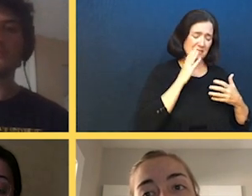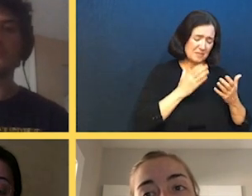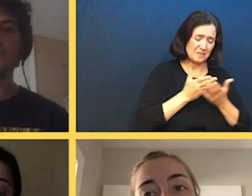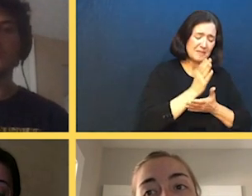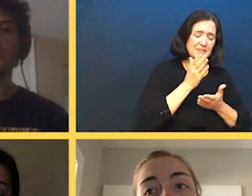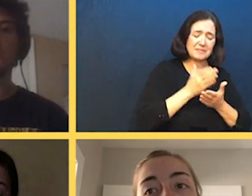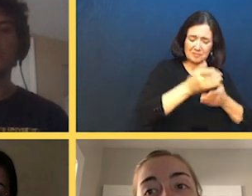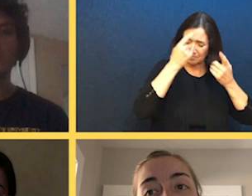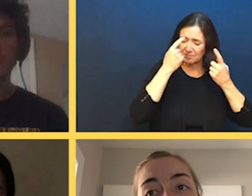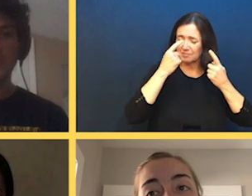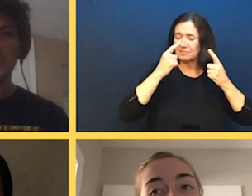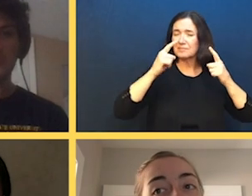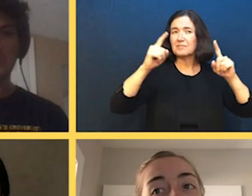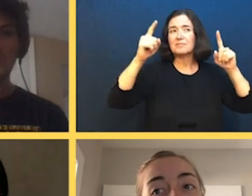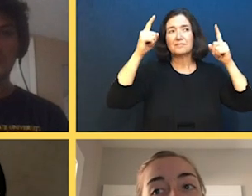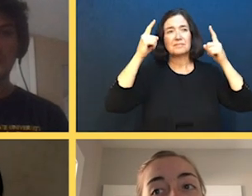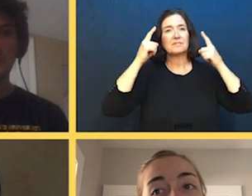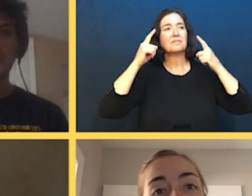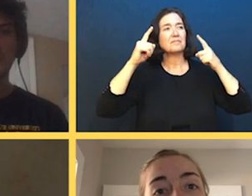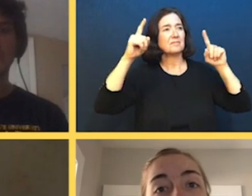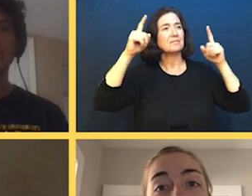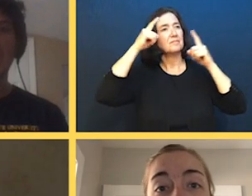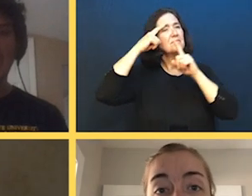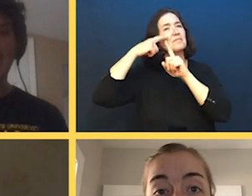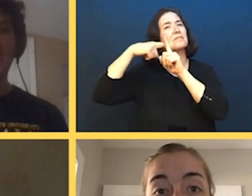It's gonna be okay